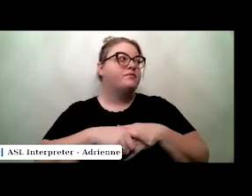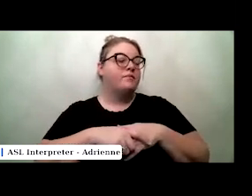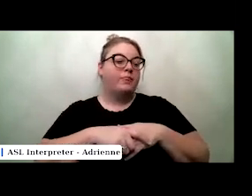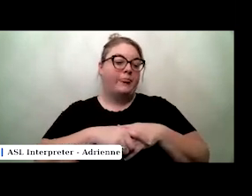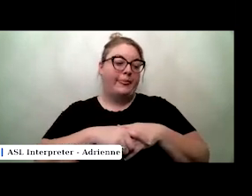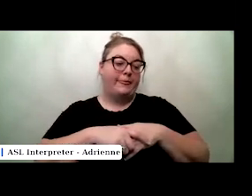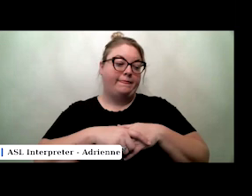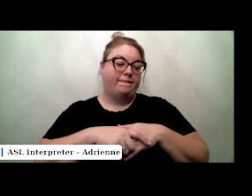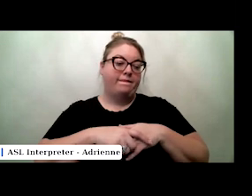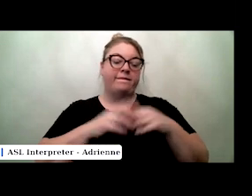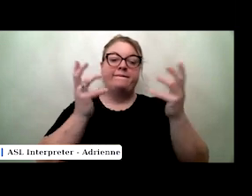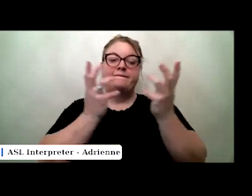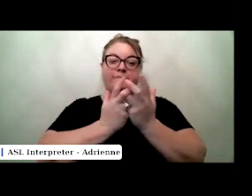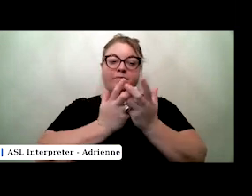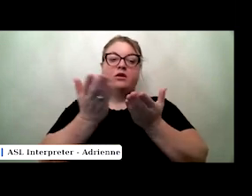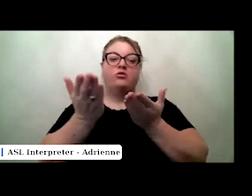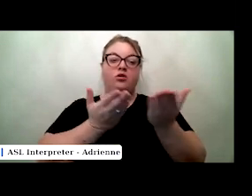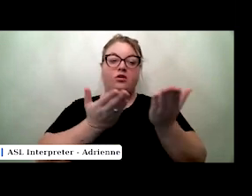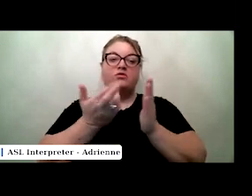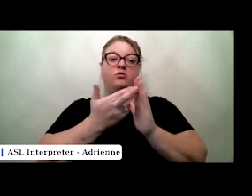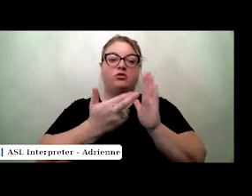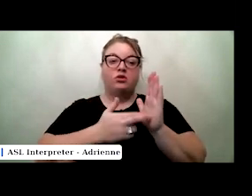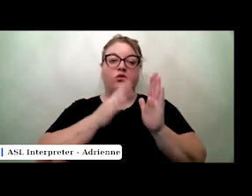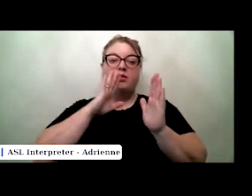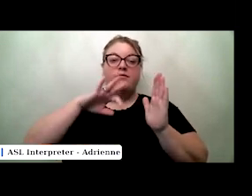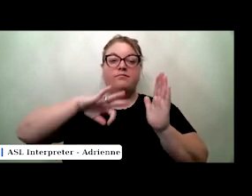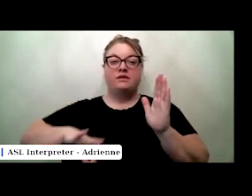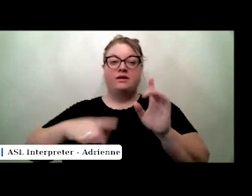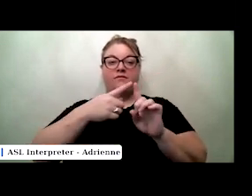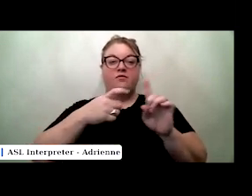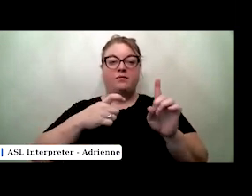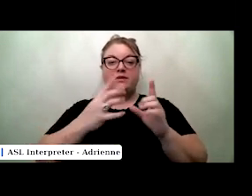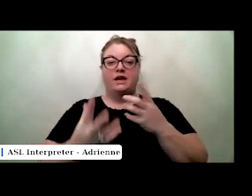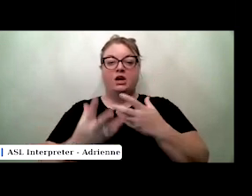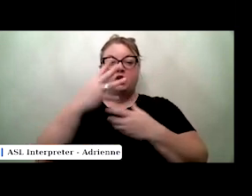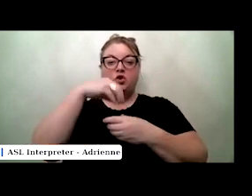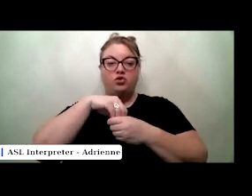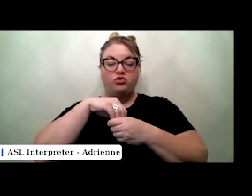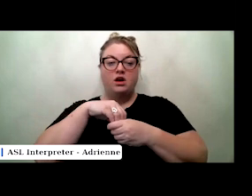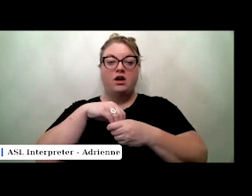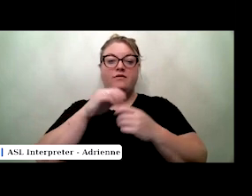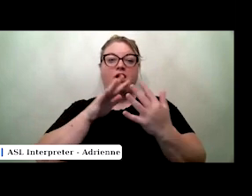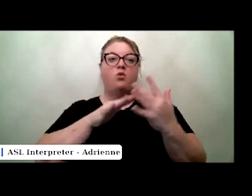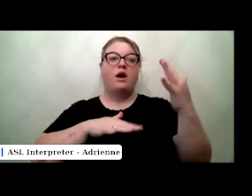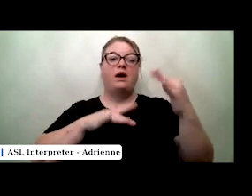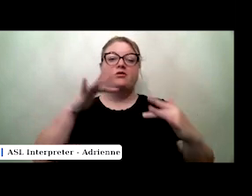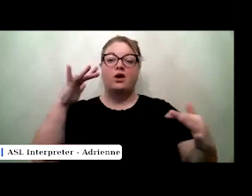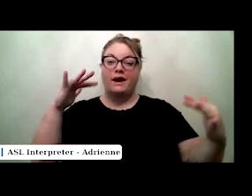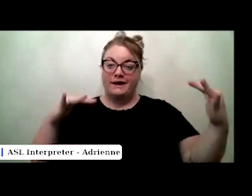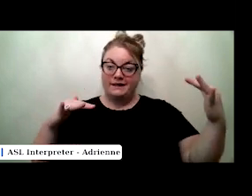Matching service registries would benefit from the inclusion of a wide variety of.